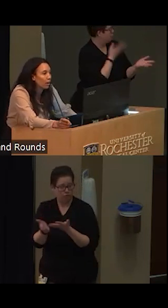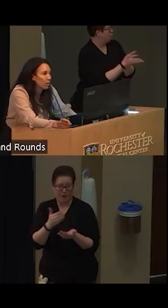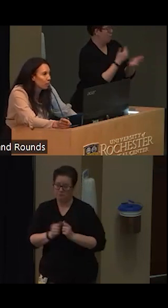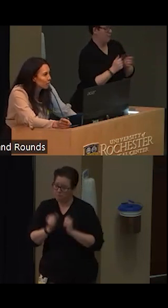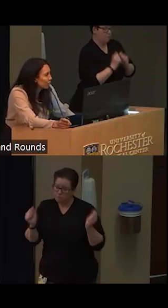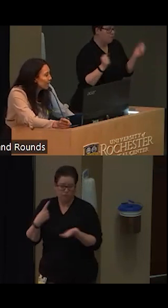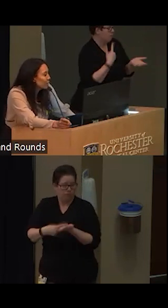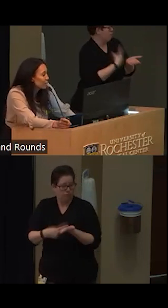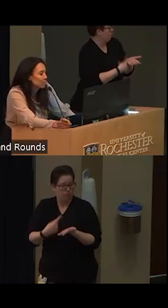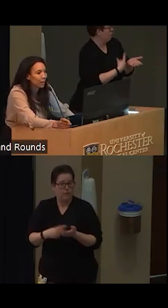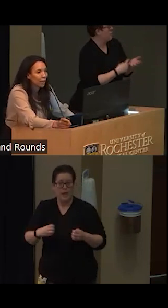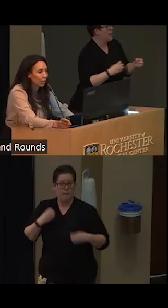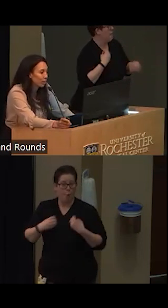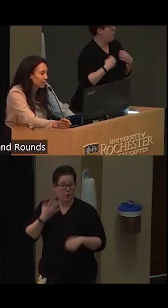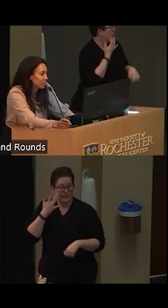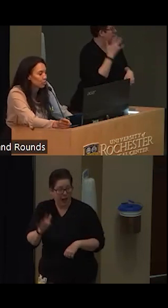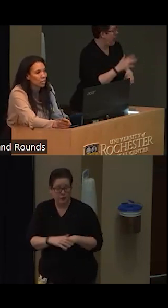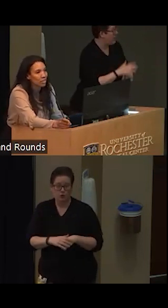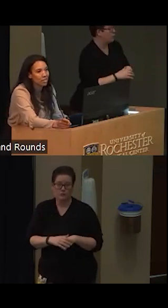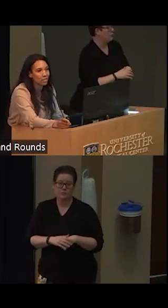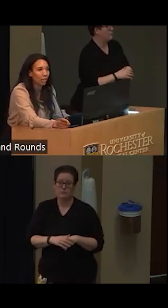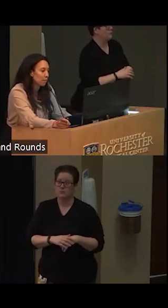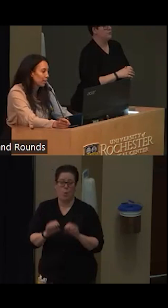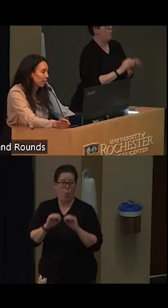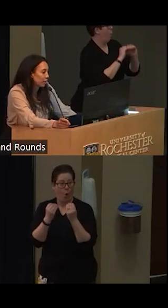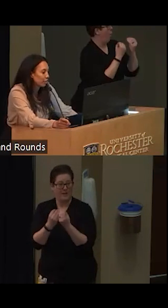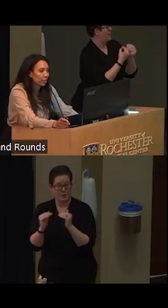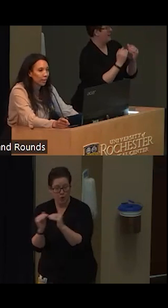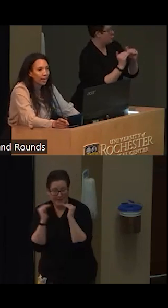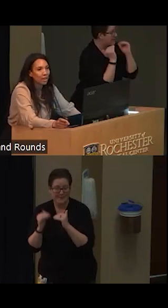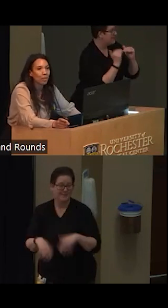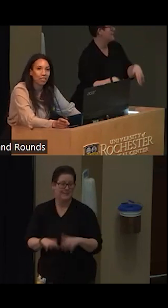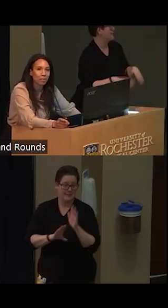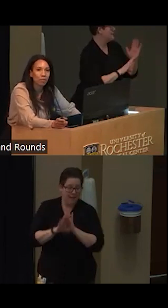about emotional intelligence right organizational Justice development character and we have to be